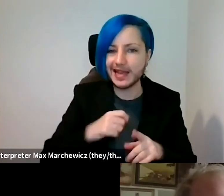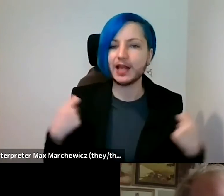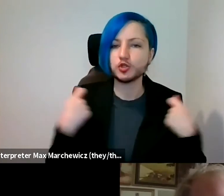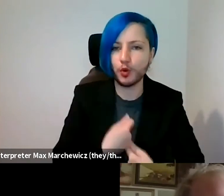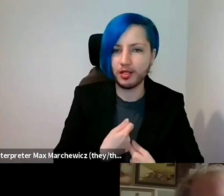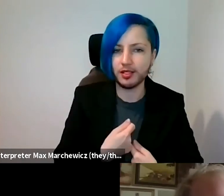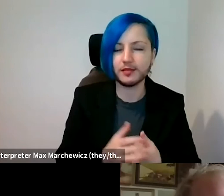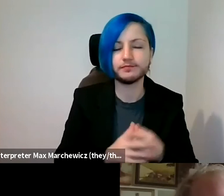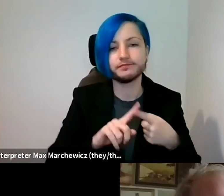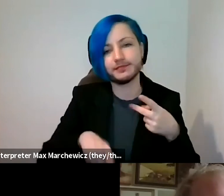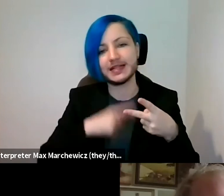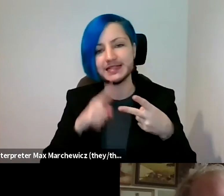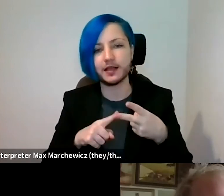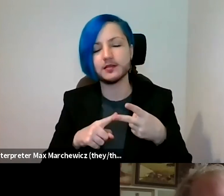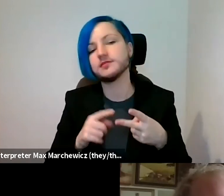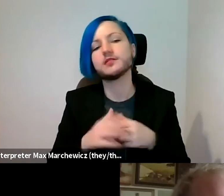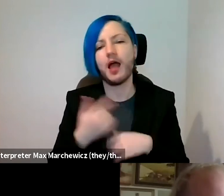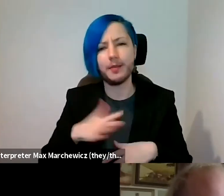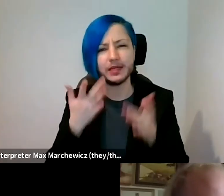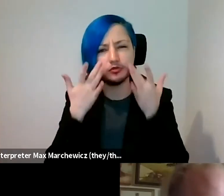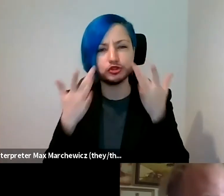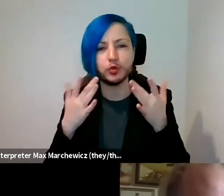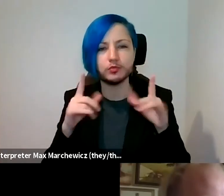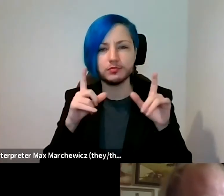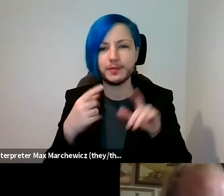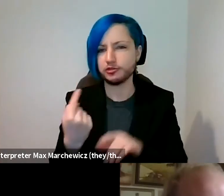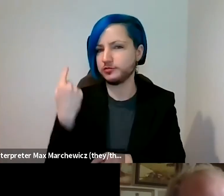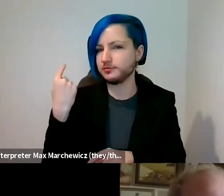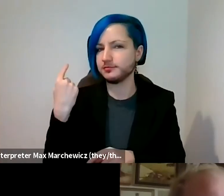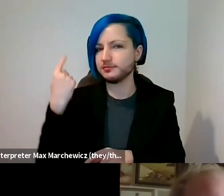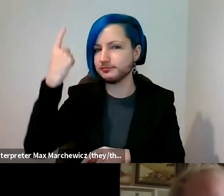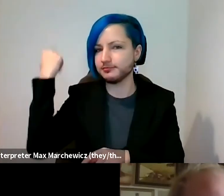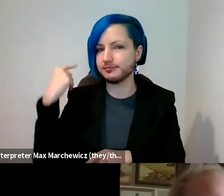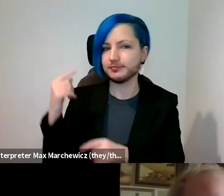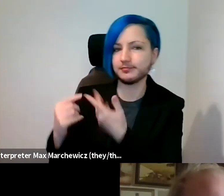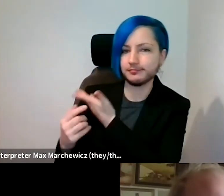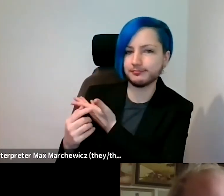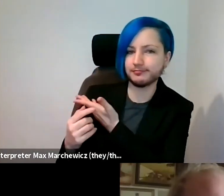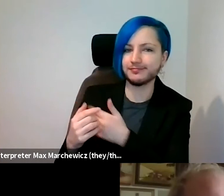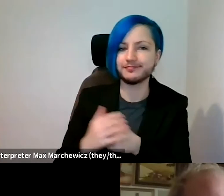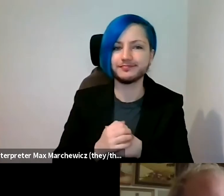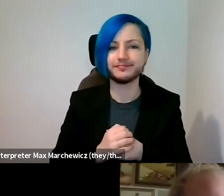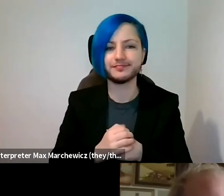and this is the image I showed, and which is there in the background, and I'm not going to move my head just because there's a tiny bit of vertigo